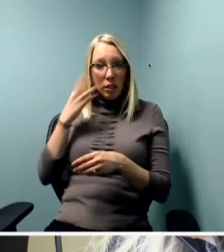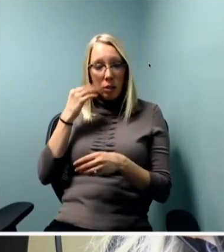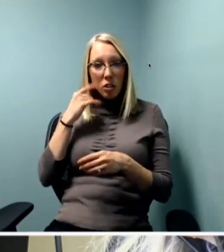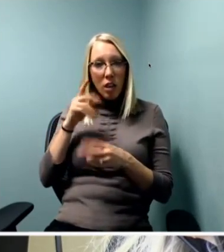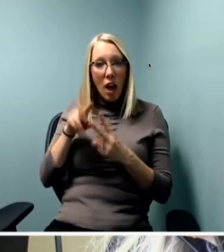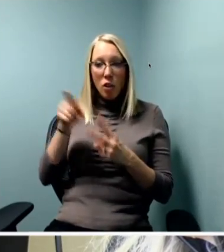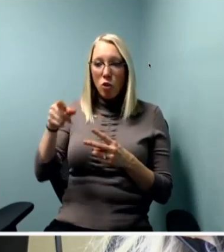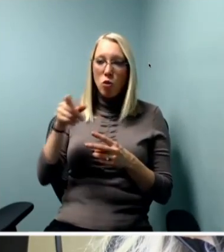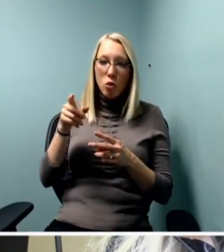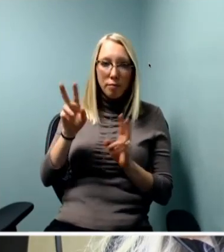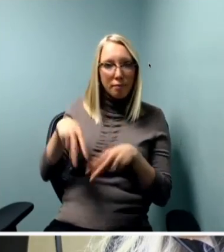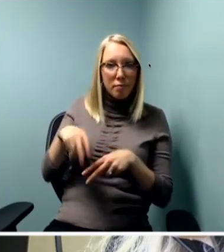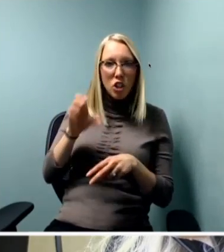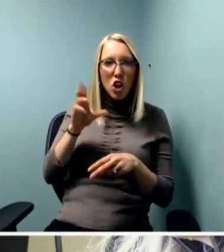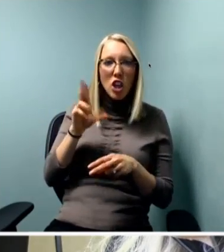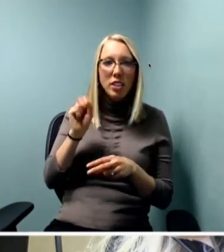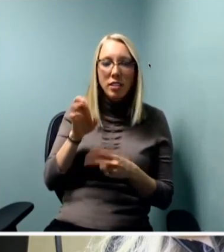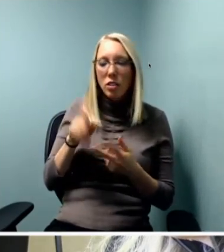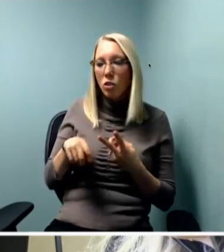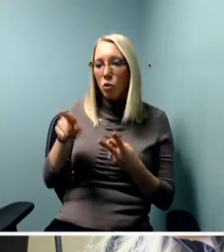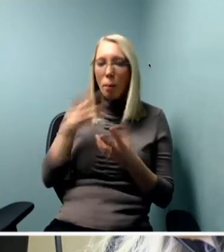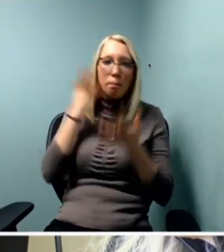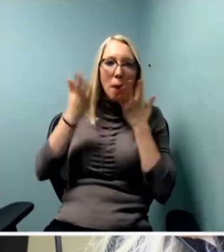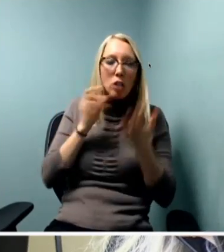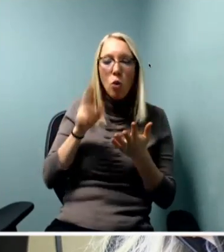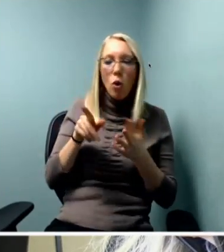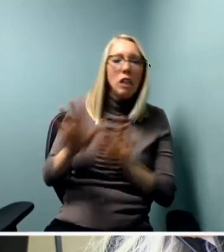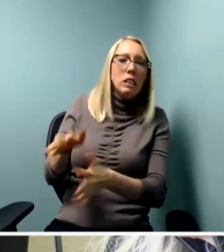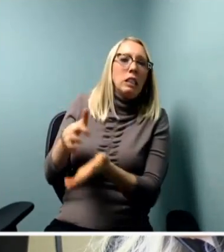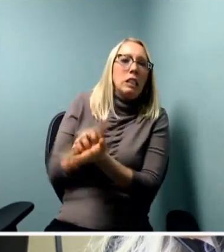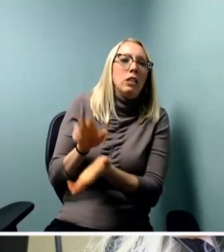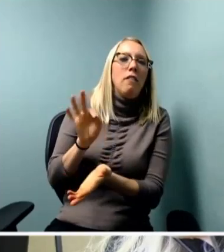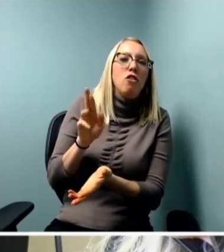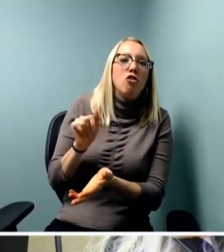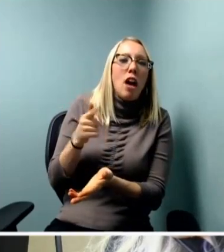or you're too fragile to do anything. And even within the context of the disability